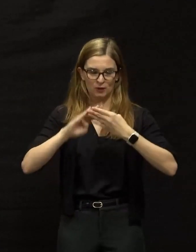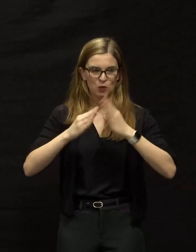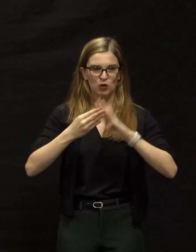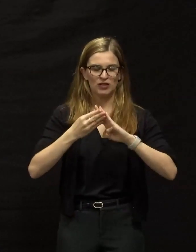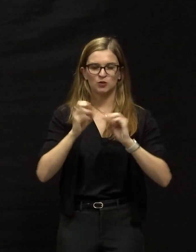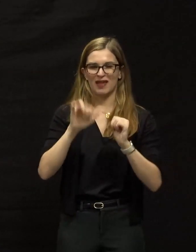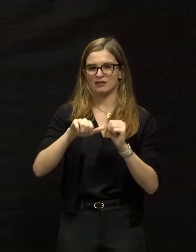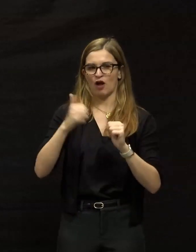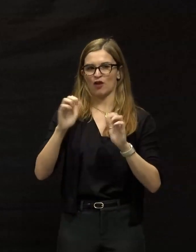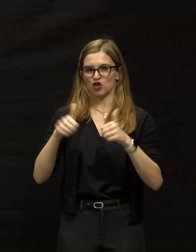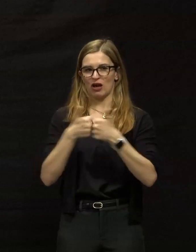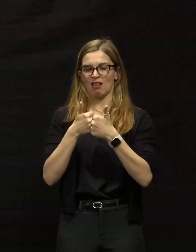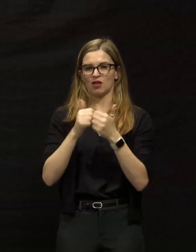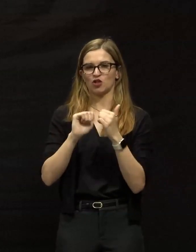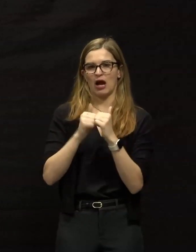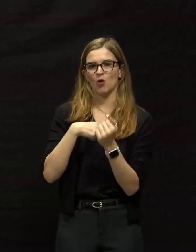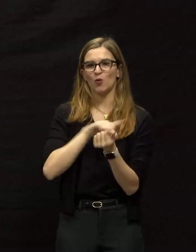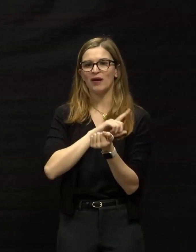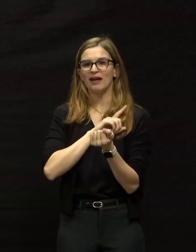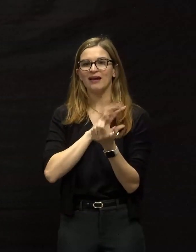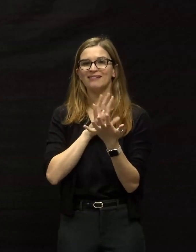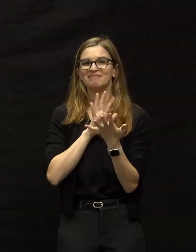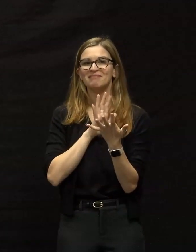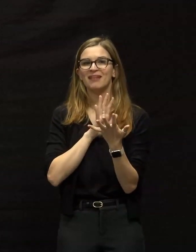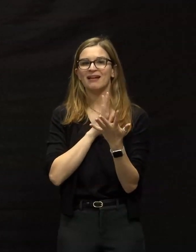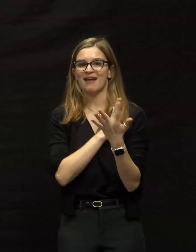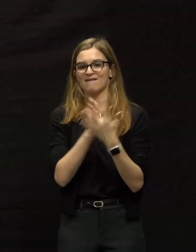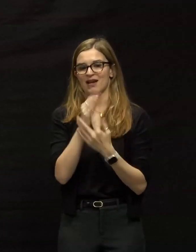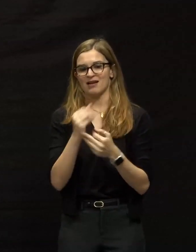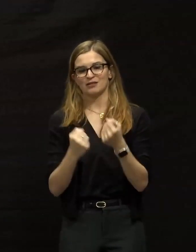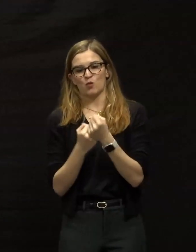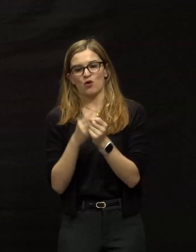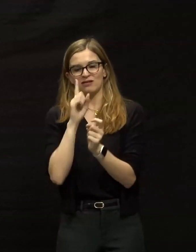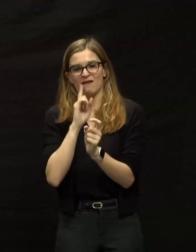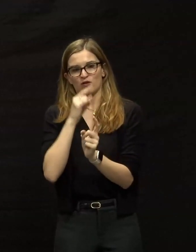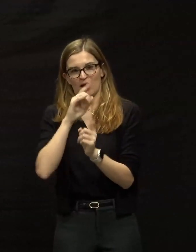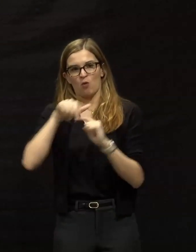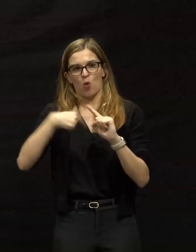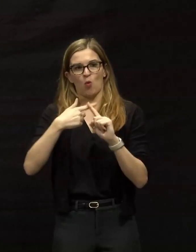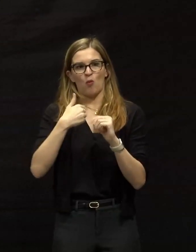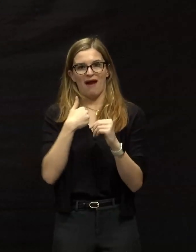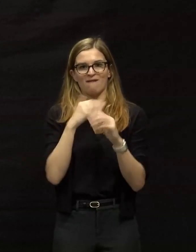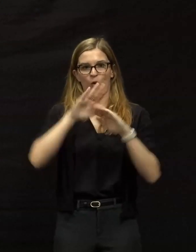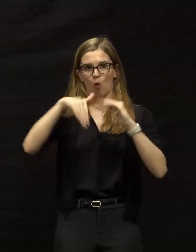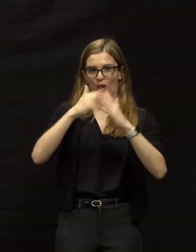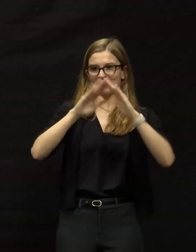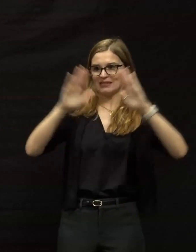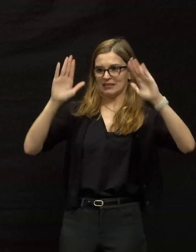signing, the deaf communities. So that's another challenge that we face as far as how to navigate